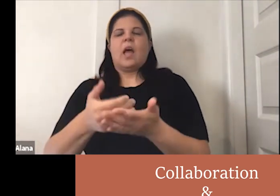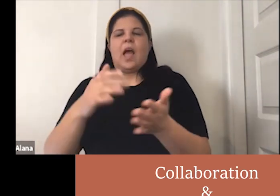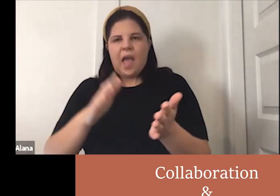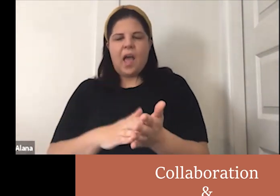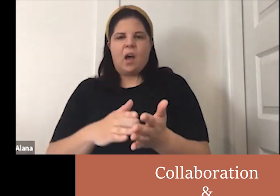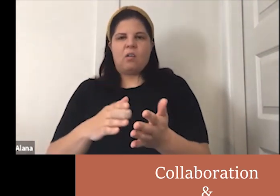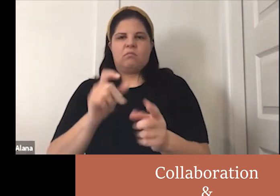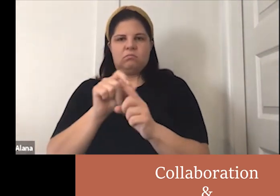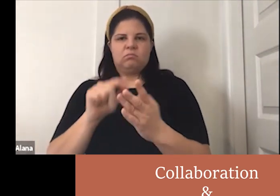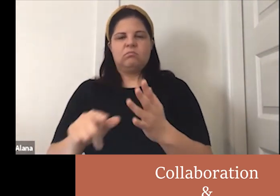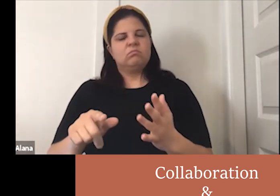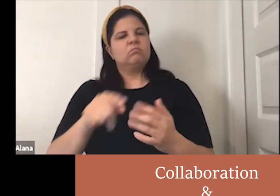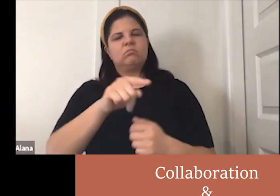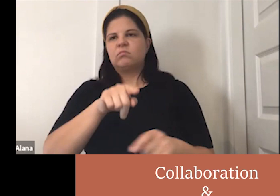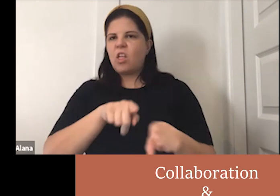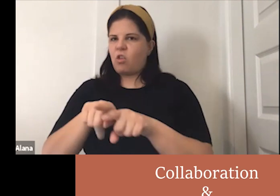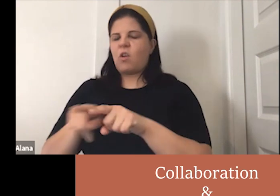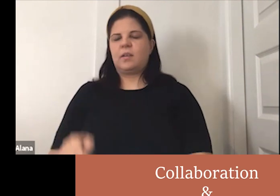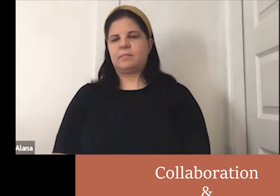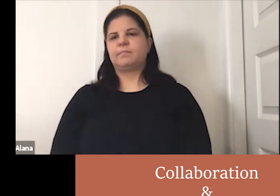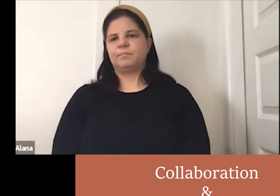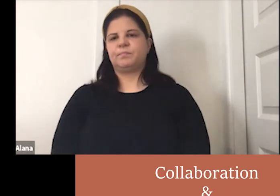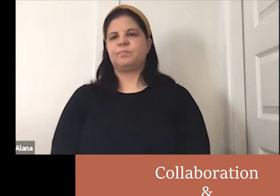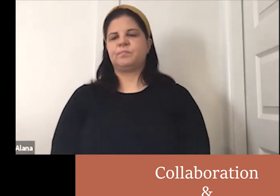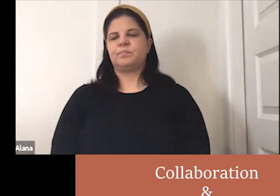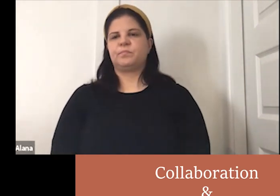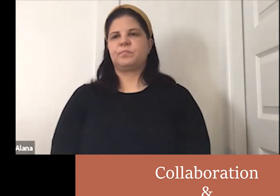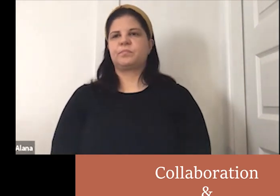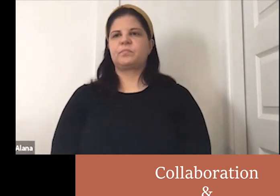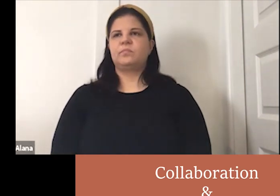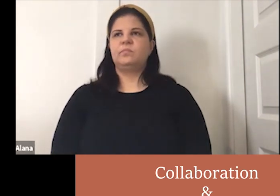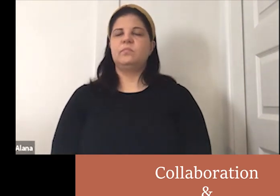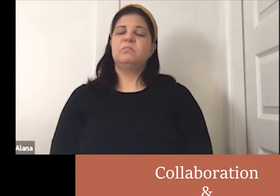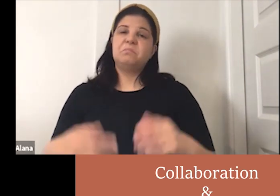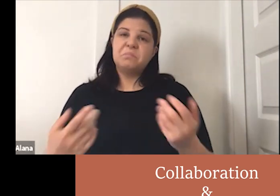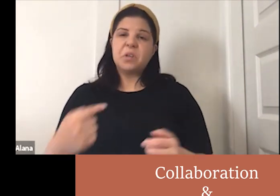And that's what I would argue artists are always doing.